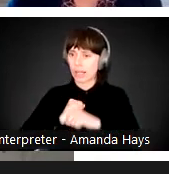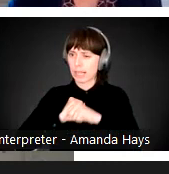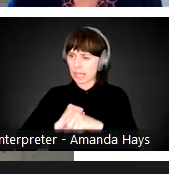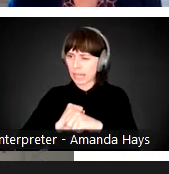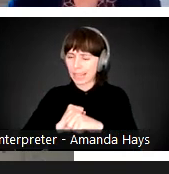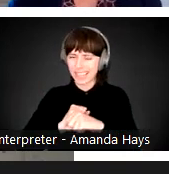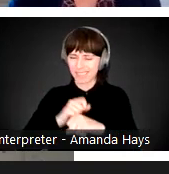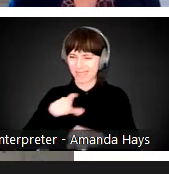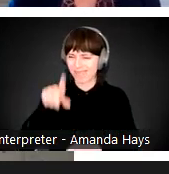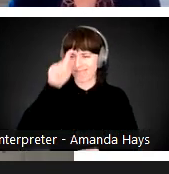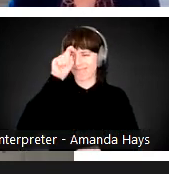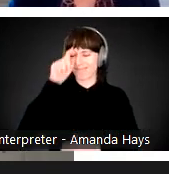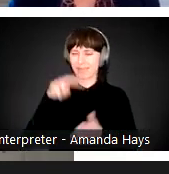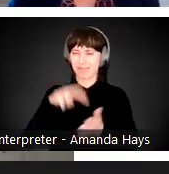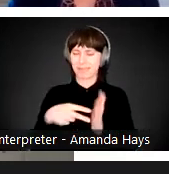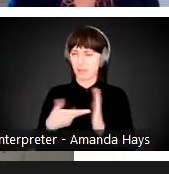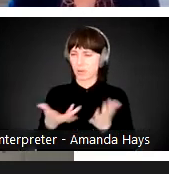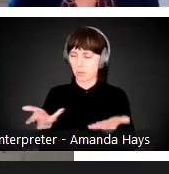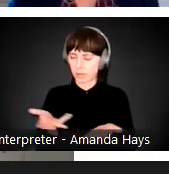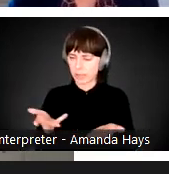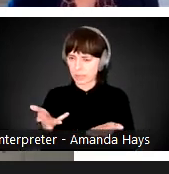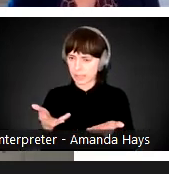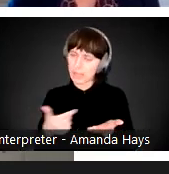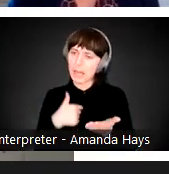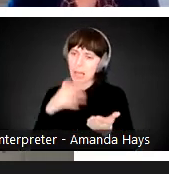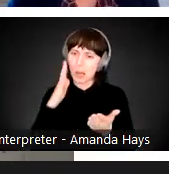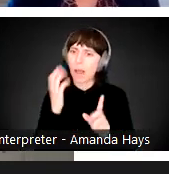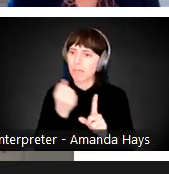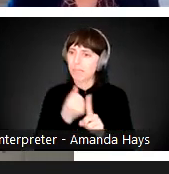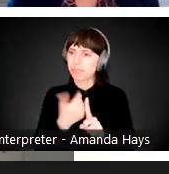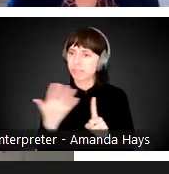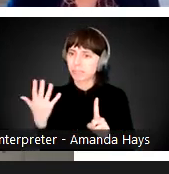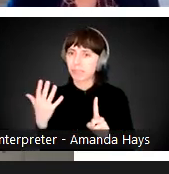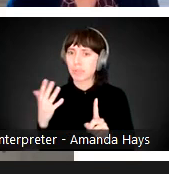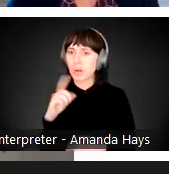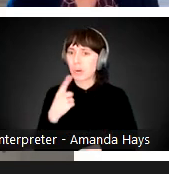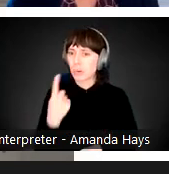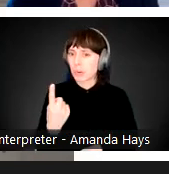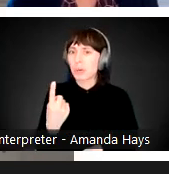of my journey in coming out as a person with a disability, is one, I know that